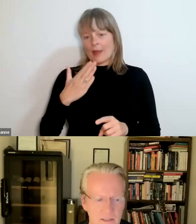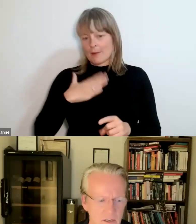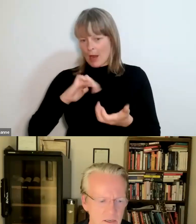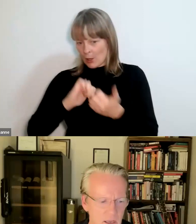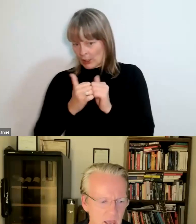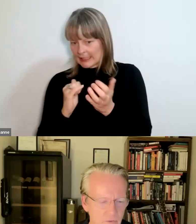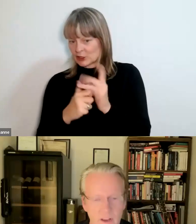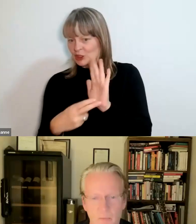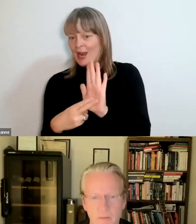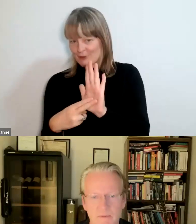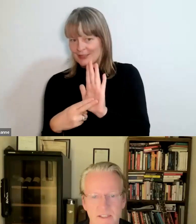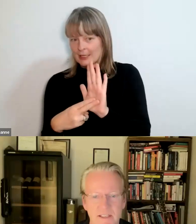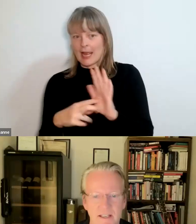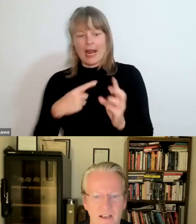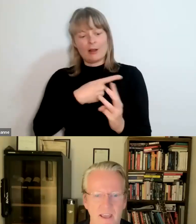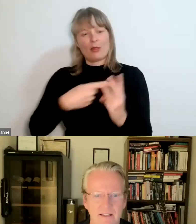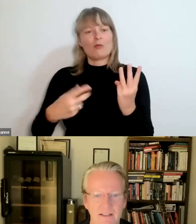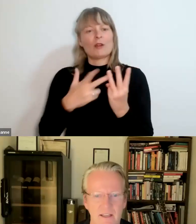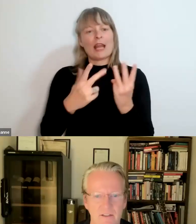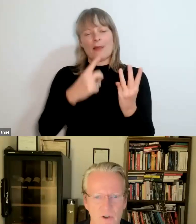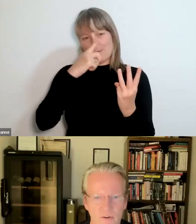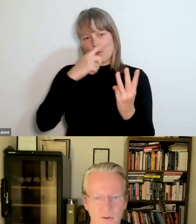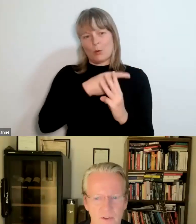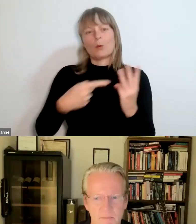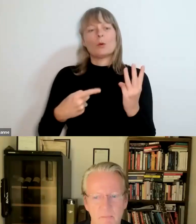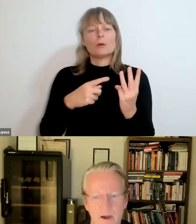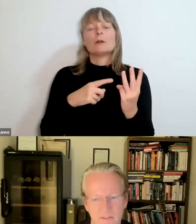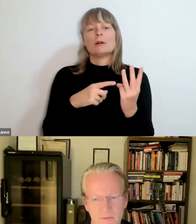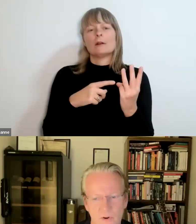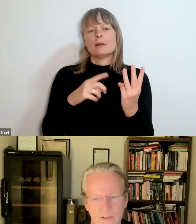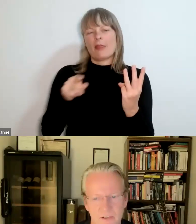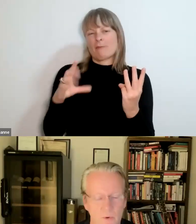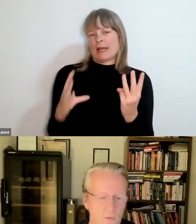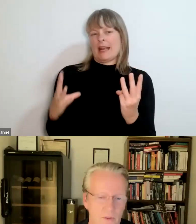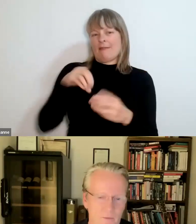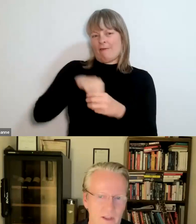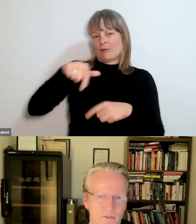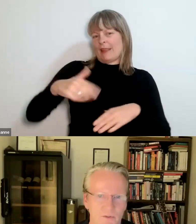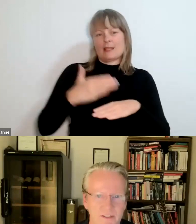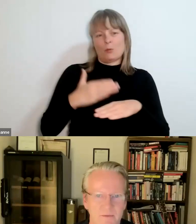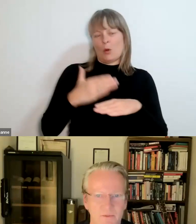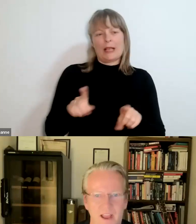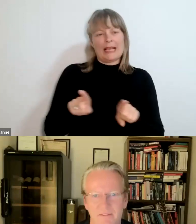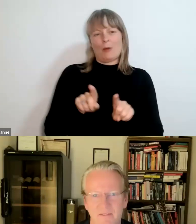thank you for the acknowledgement of country and thank you for the wonderful work that you do including hosting this webinar.